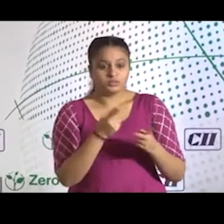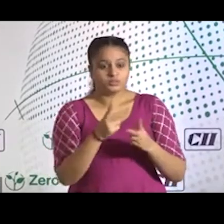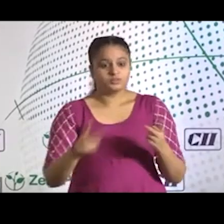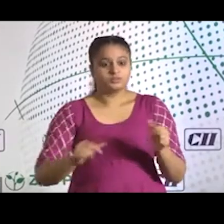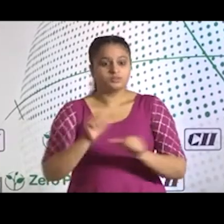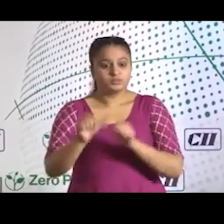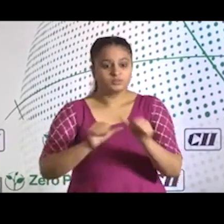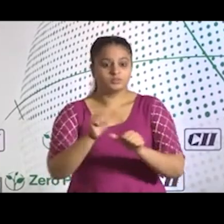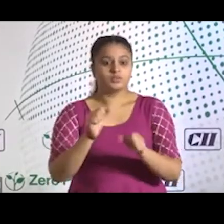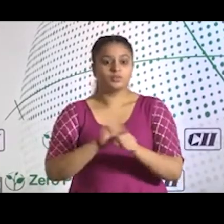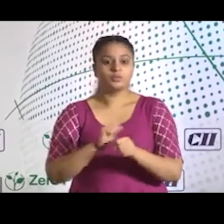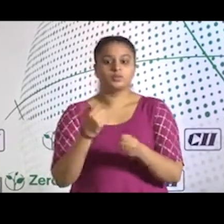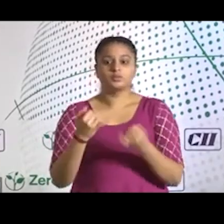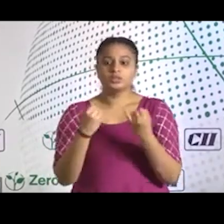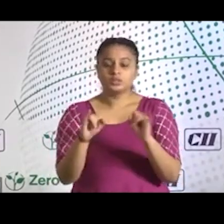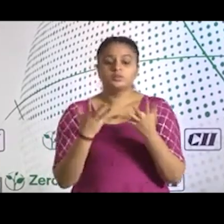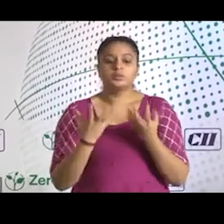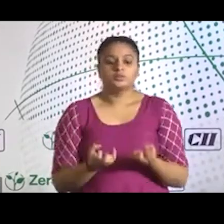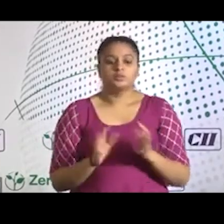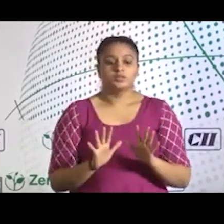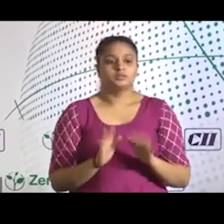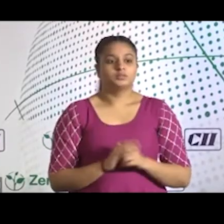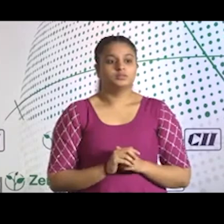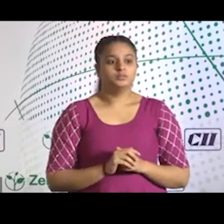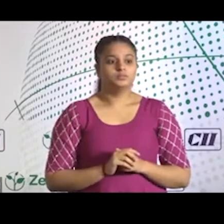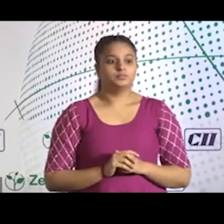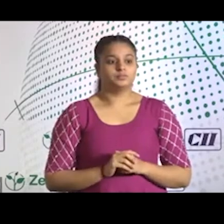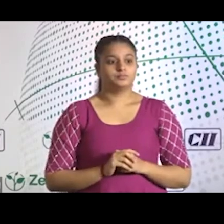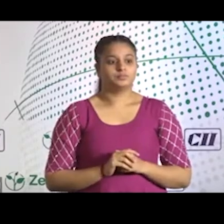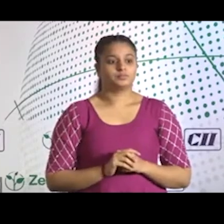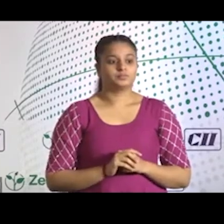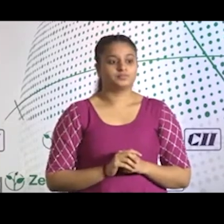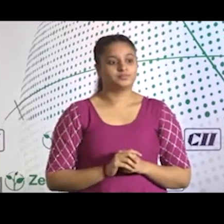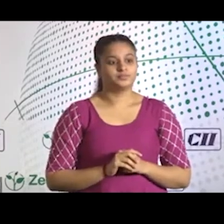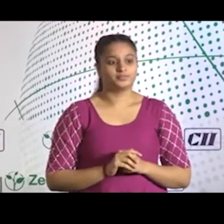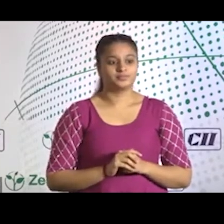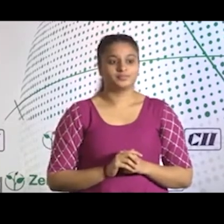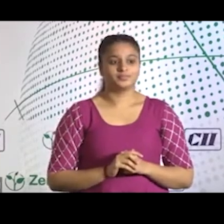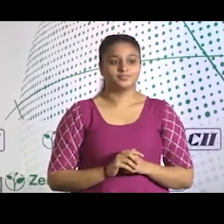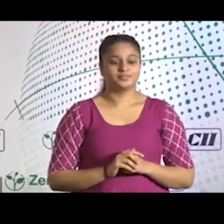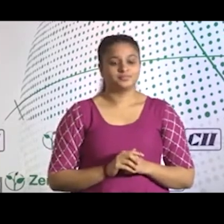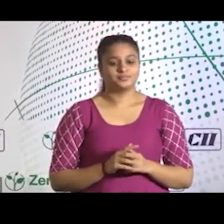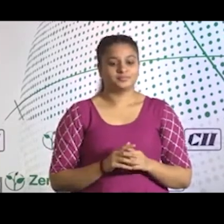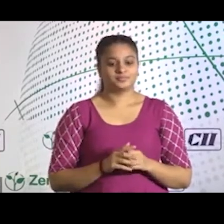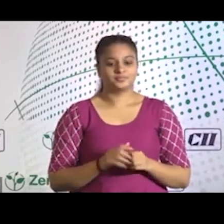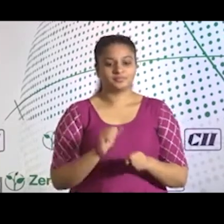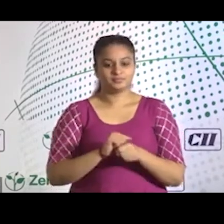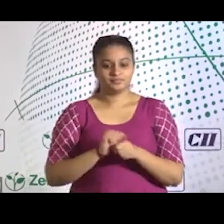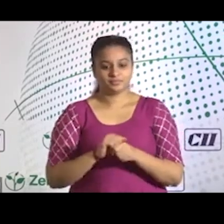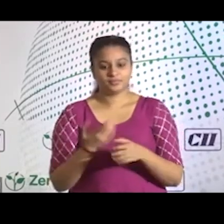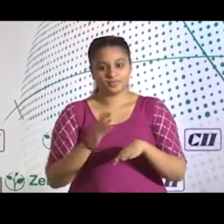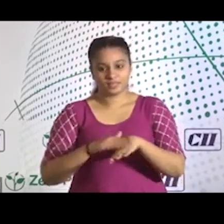And the second thing we've learned over this whole, you know, arc of our decade long journey